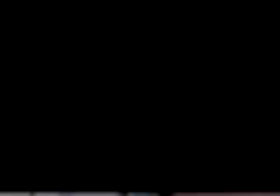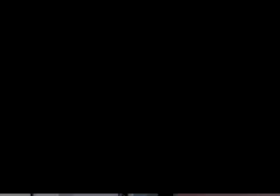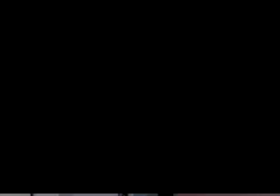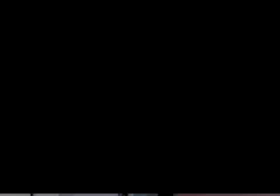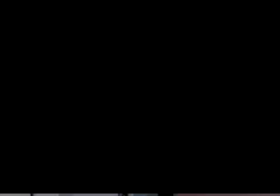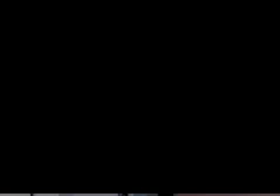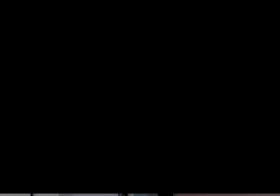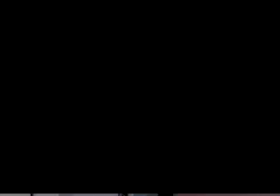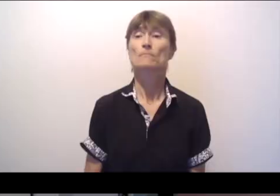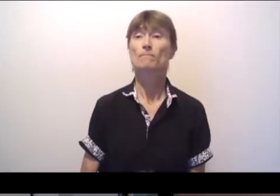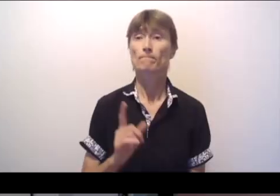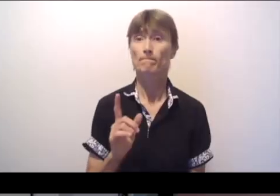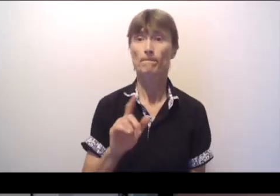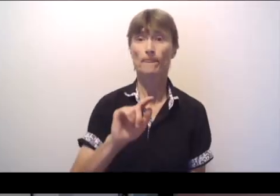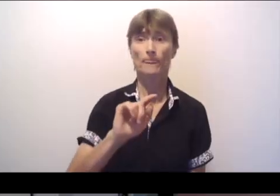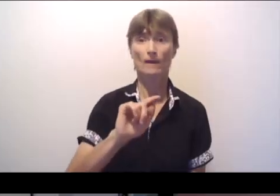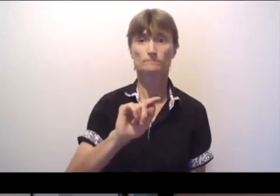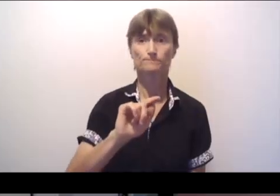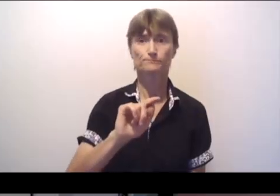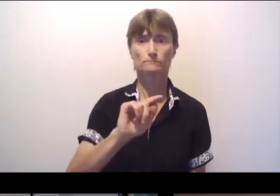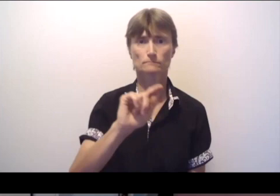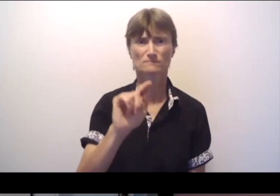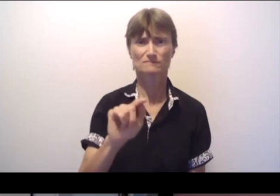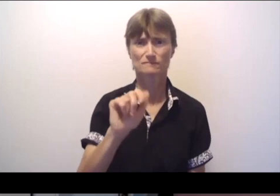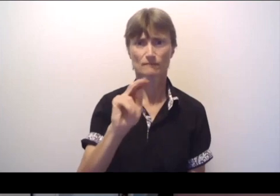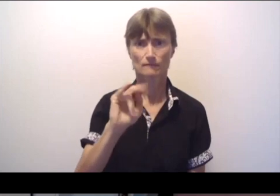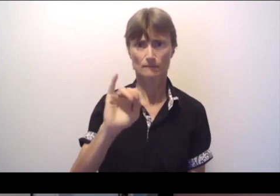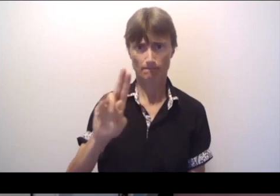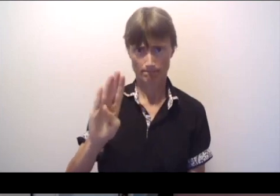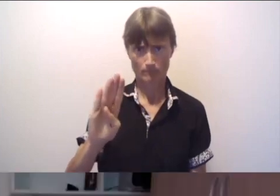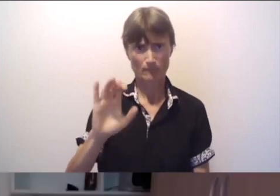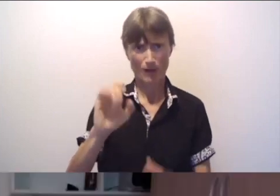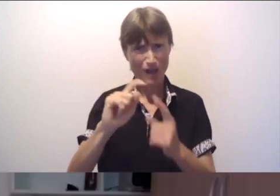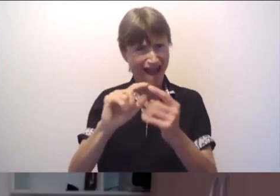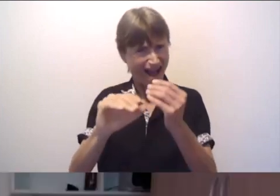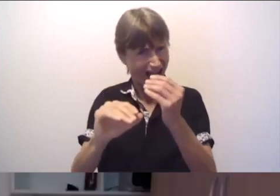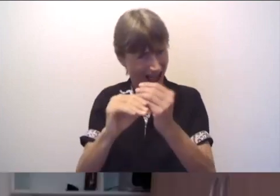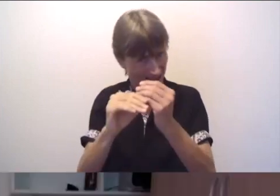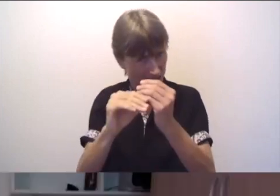so um i just really wanted to uh end on this one and just say when art